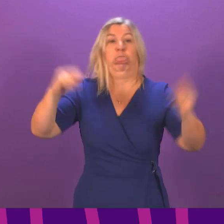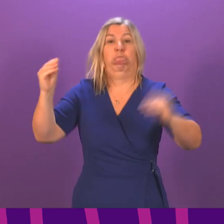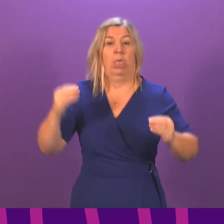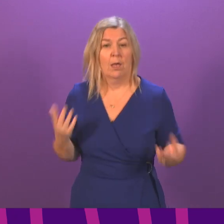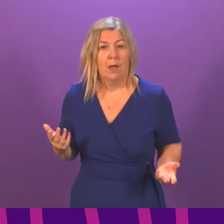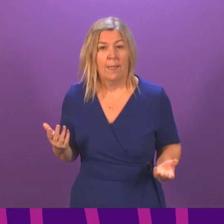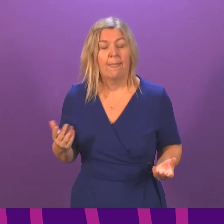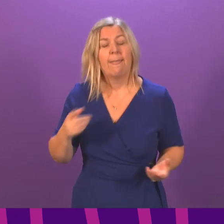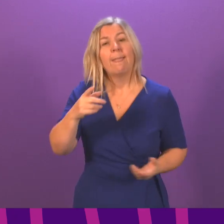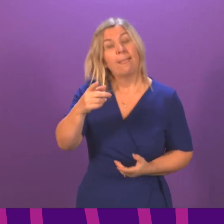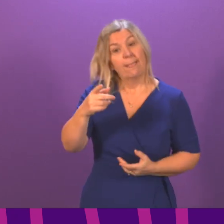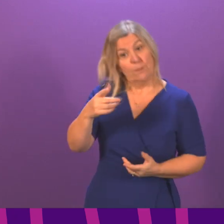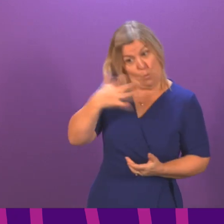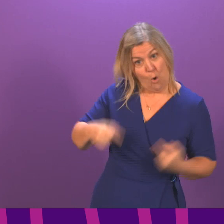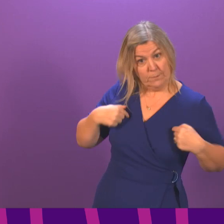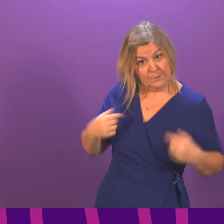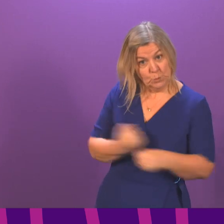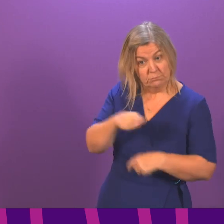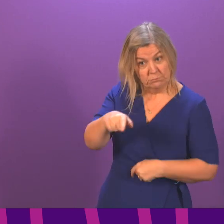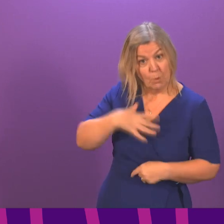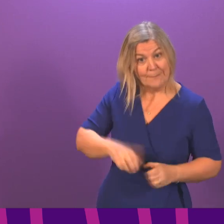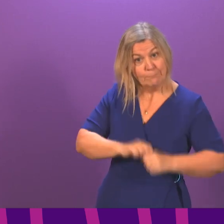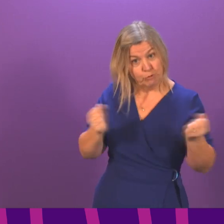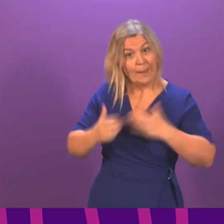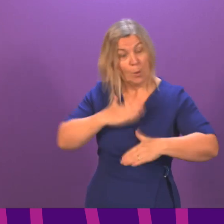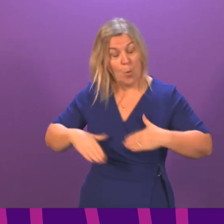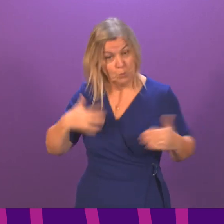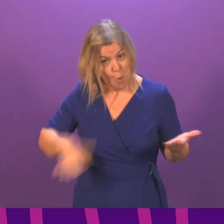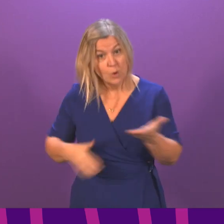Davidson wants that to be the case, but I will not do that.